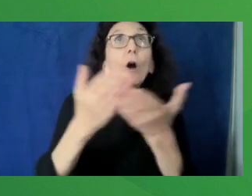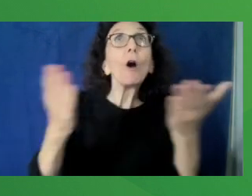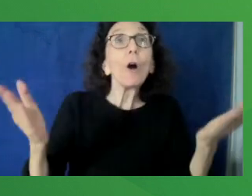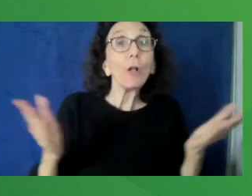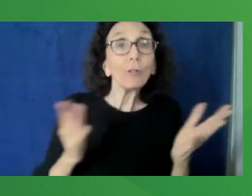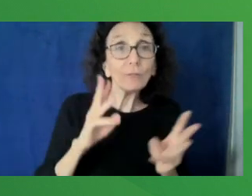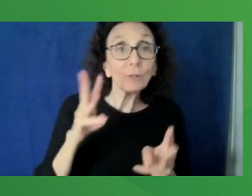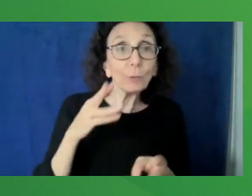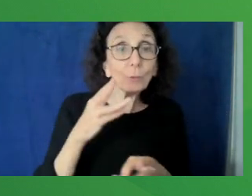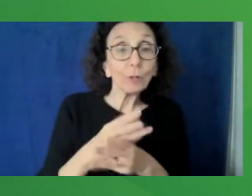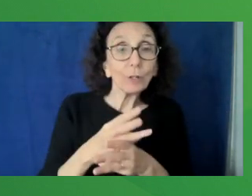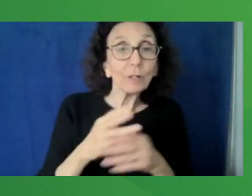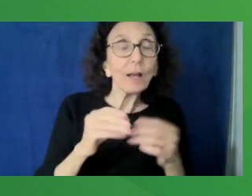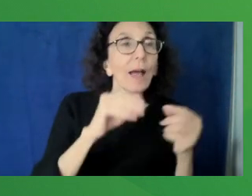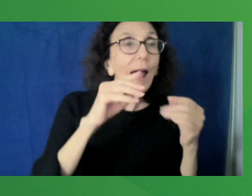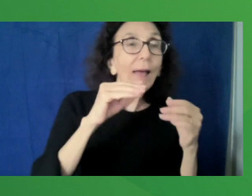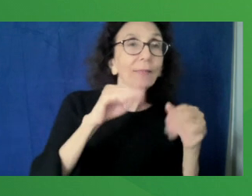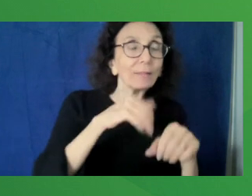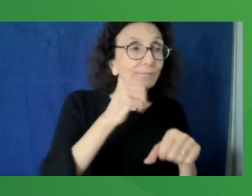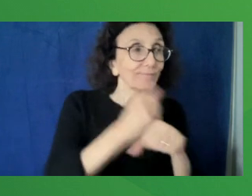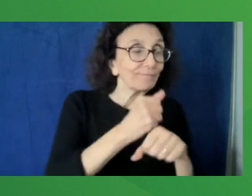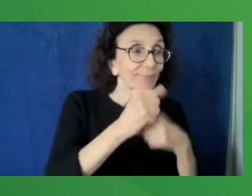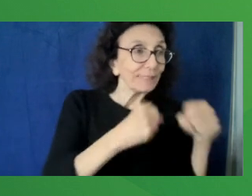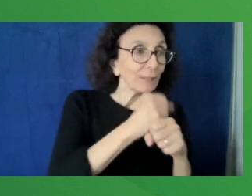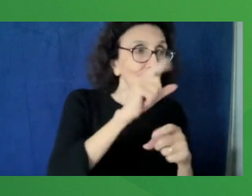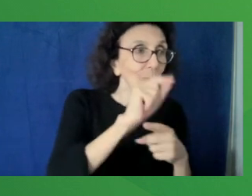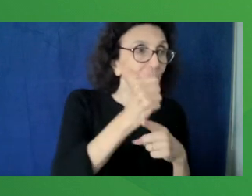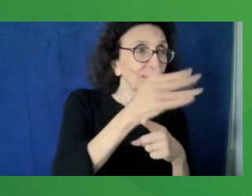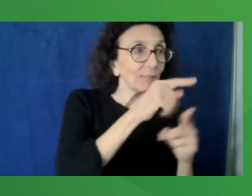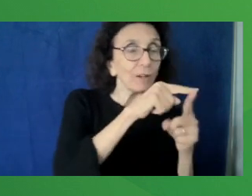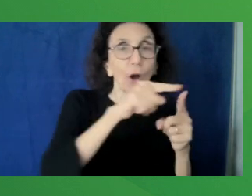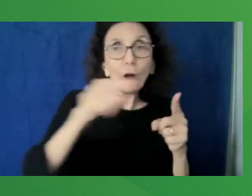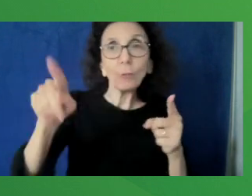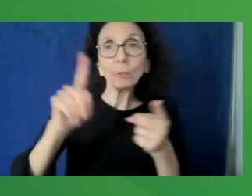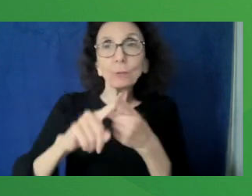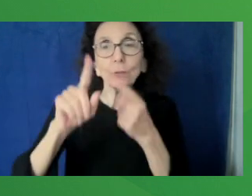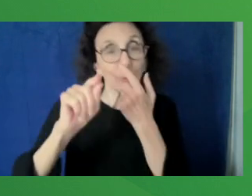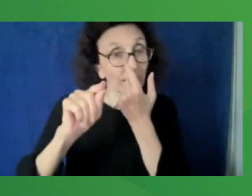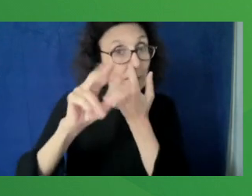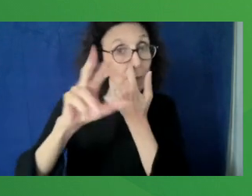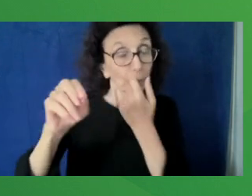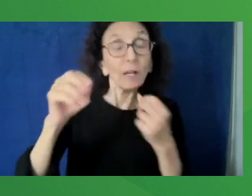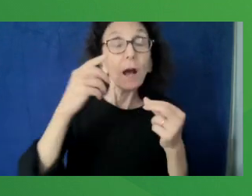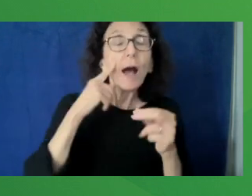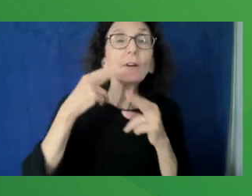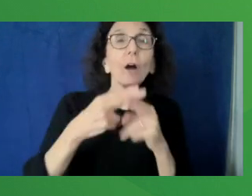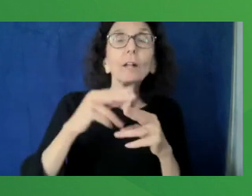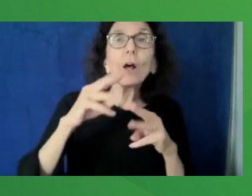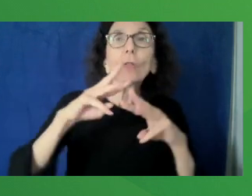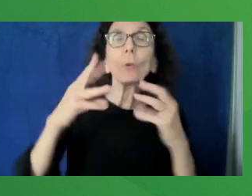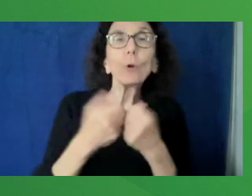2015 to 2030. I like to call them the world strategic plan because it's really about what